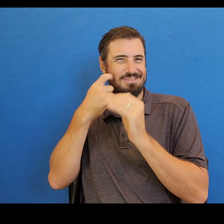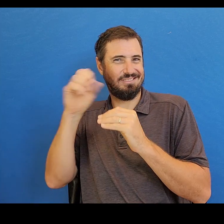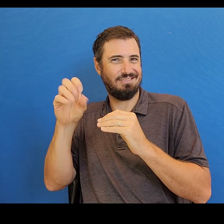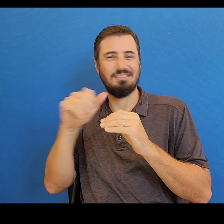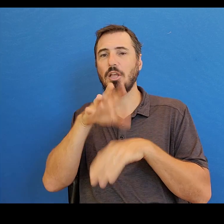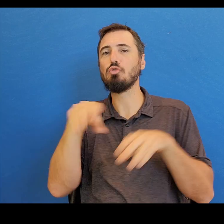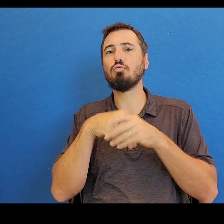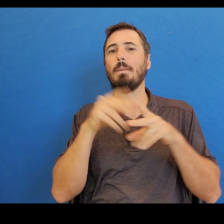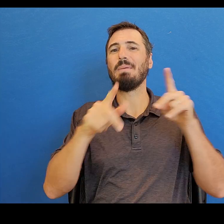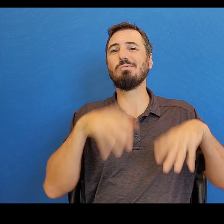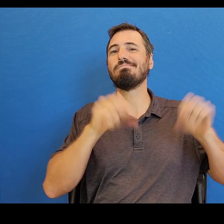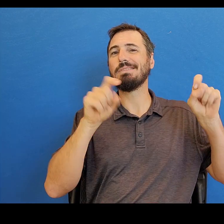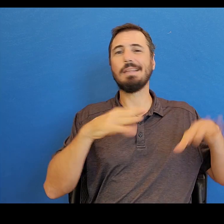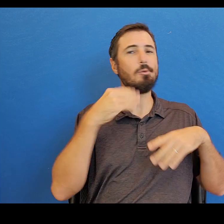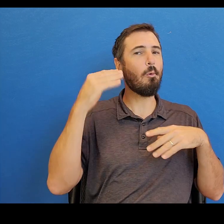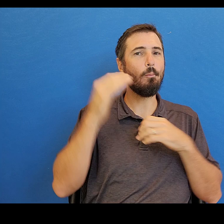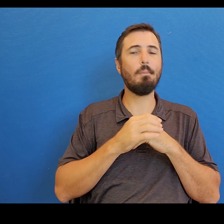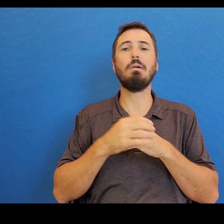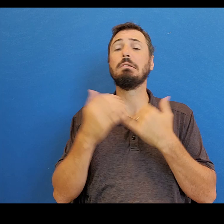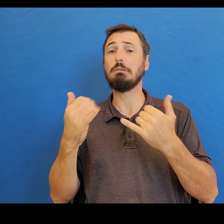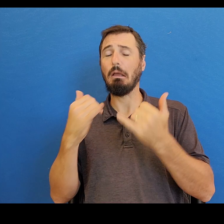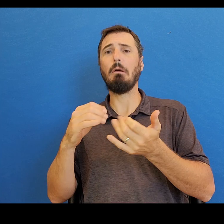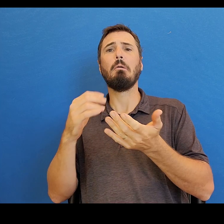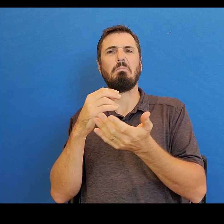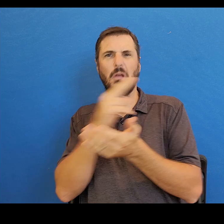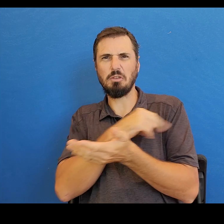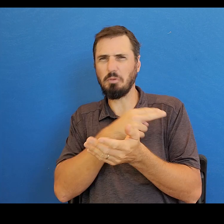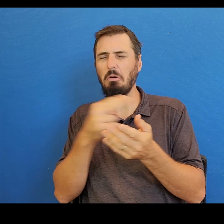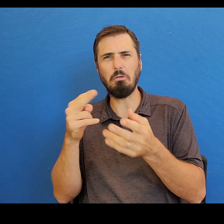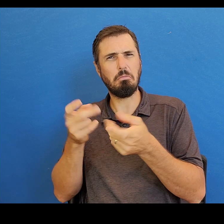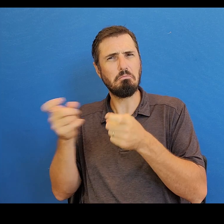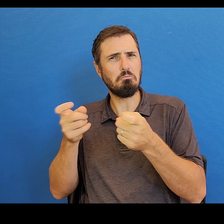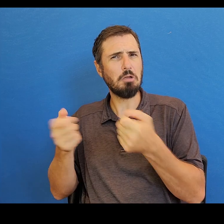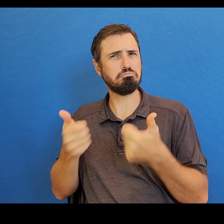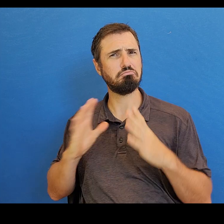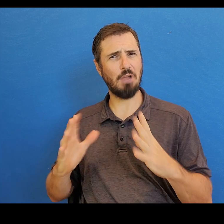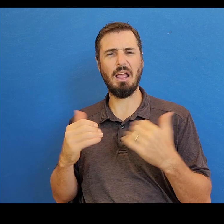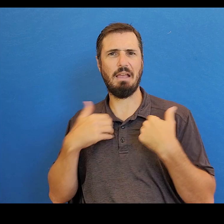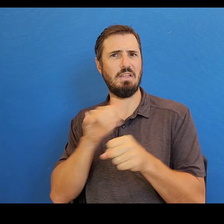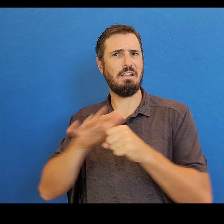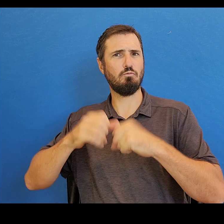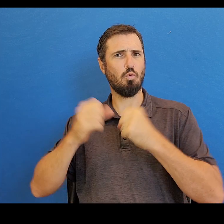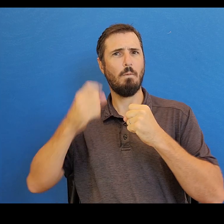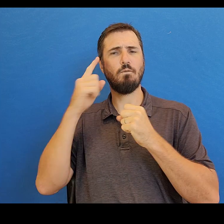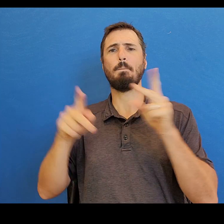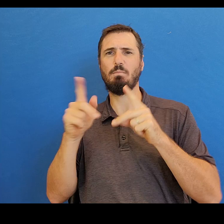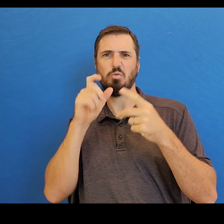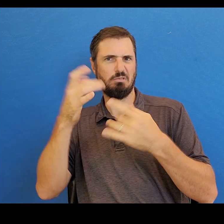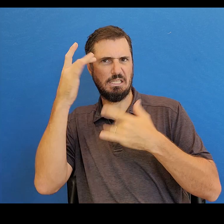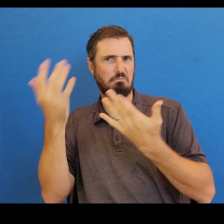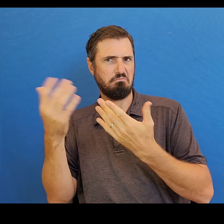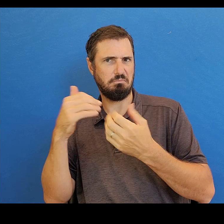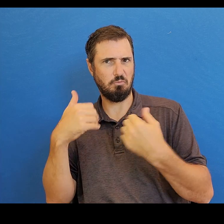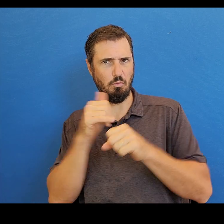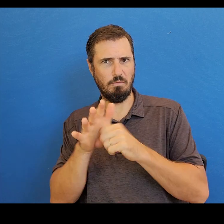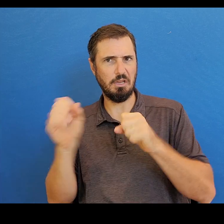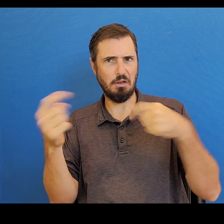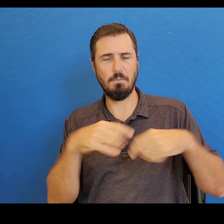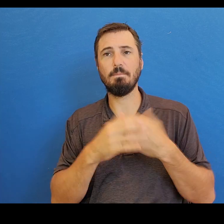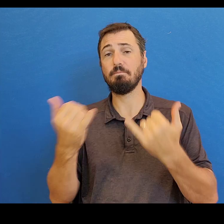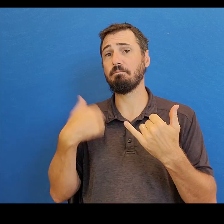Our hospitals and healthcare system are managing cases and have adequate capacity. For more, we turn to Kaua‘i District Health Officer Dr. Janet Berreman